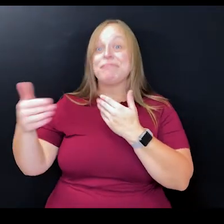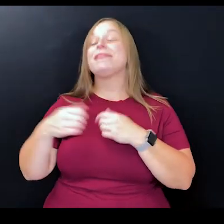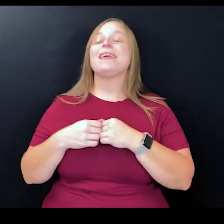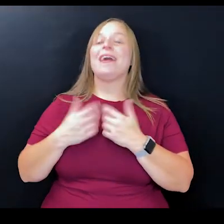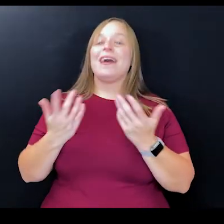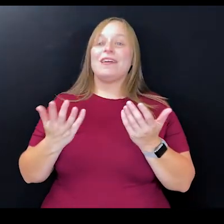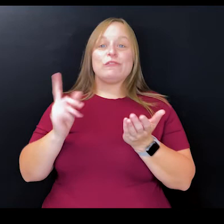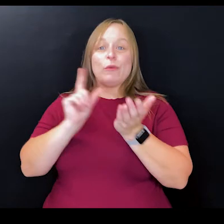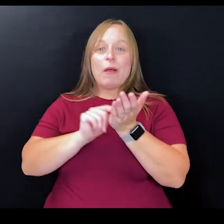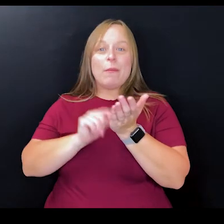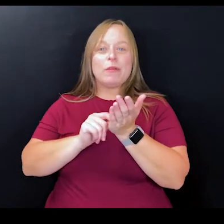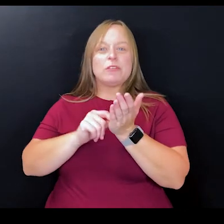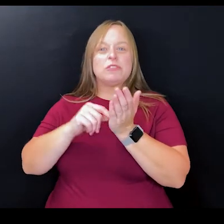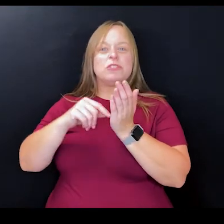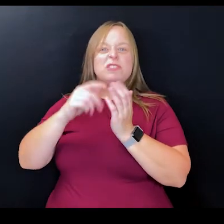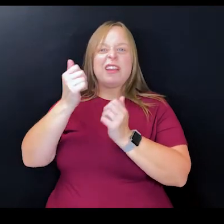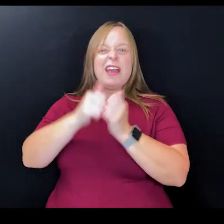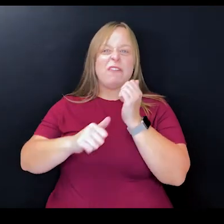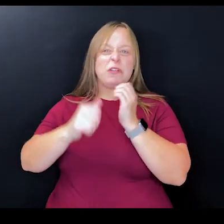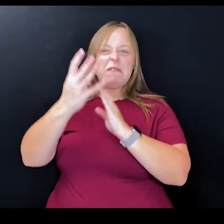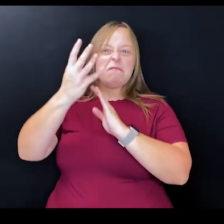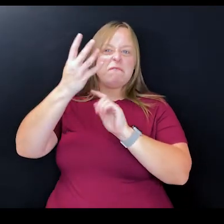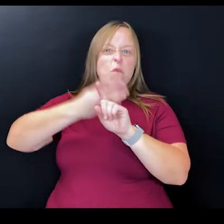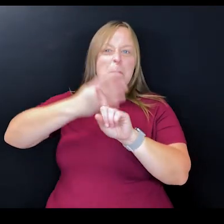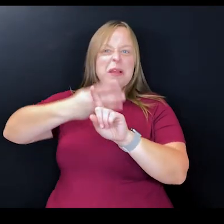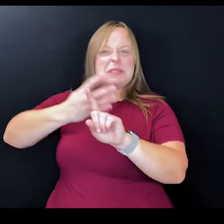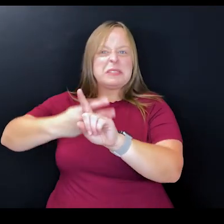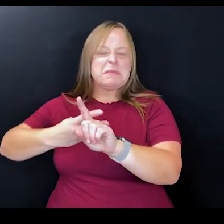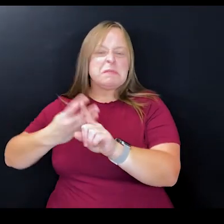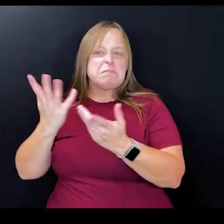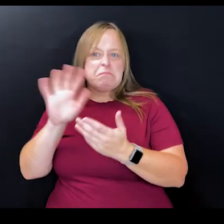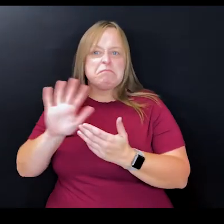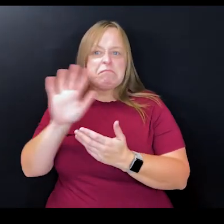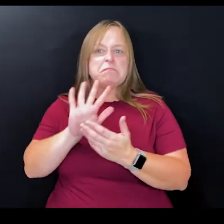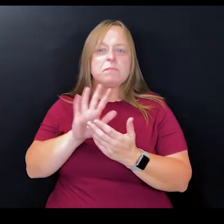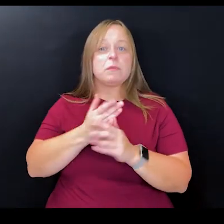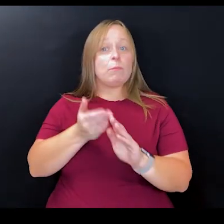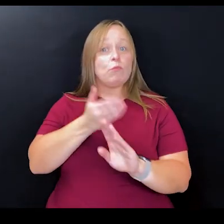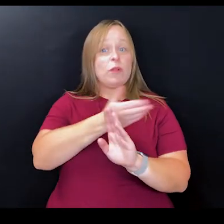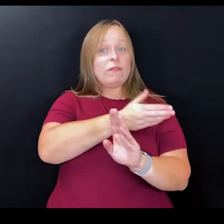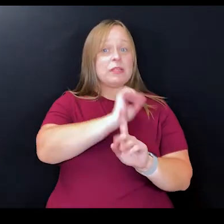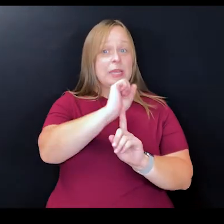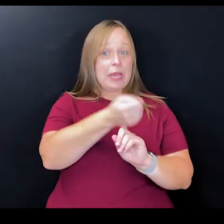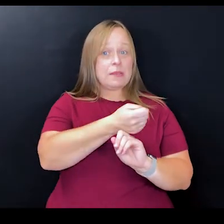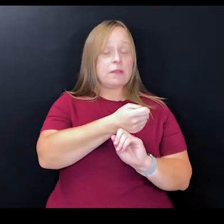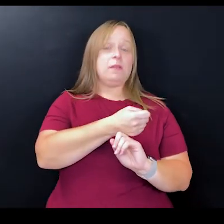to publish a quarterly update. So, it'll include the previous cases that were in there,